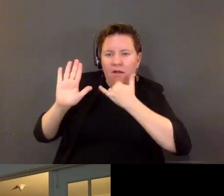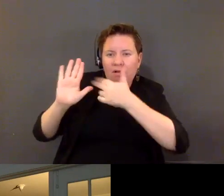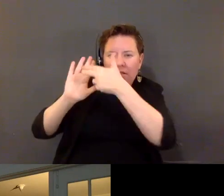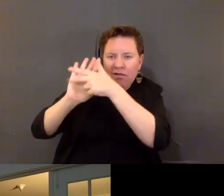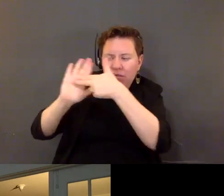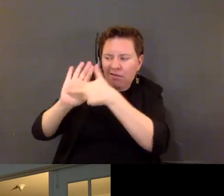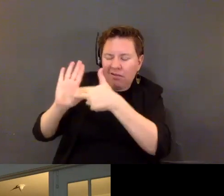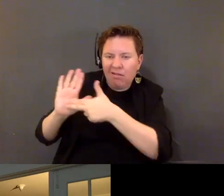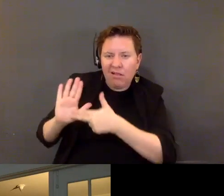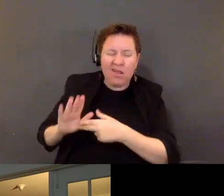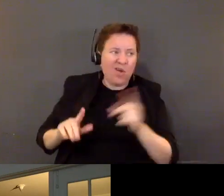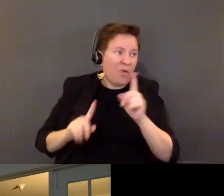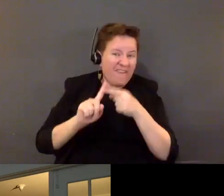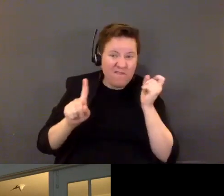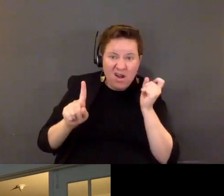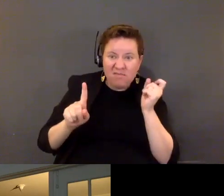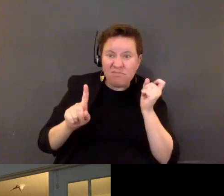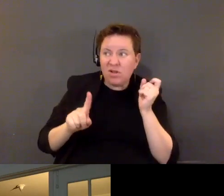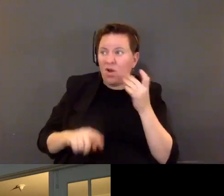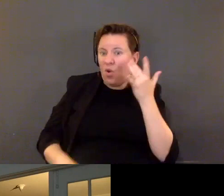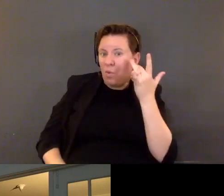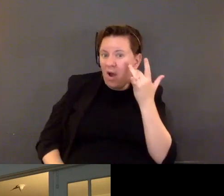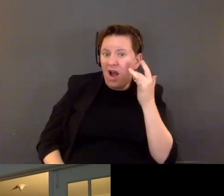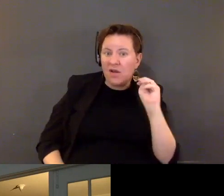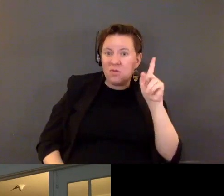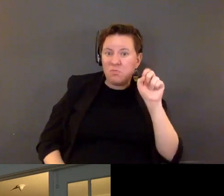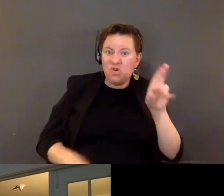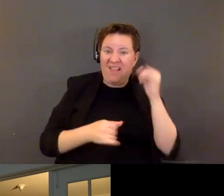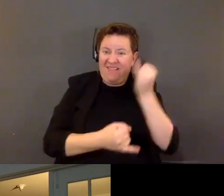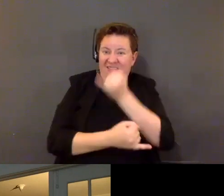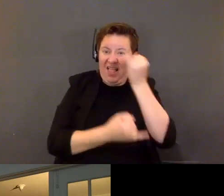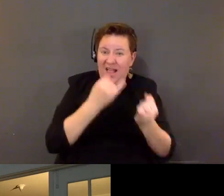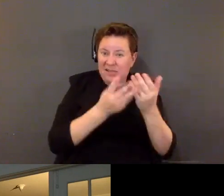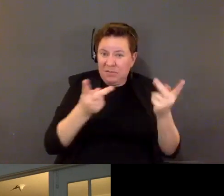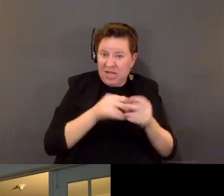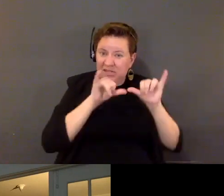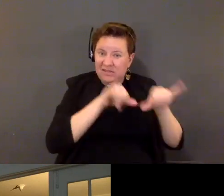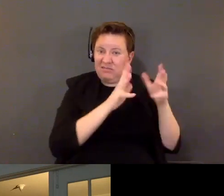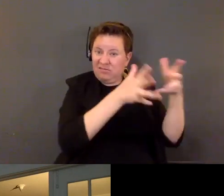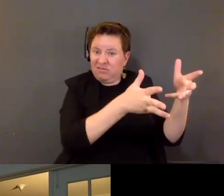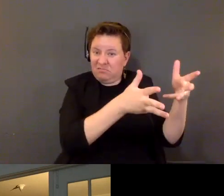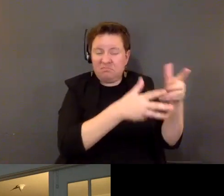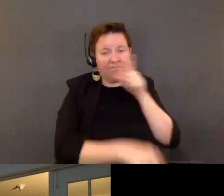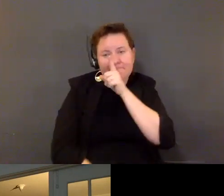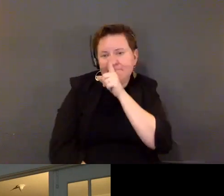where had they come from why was the mudder the resting place of this nothing was said the fetuses